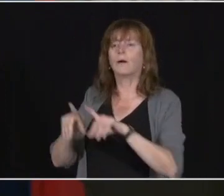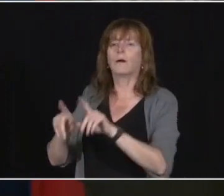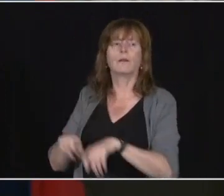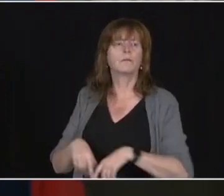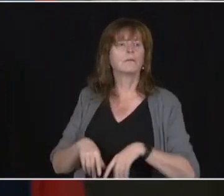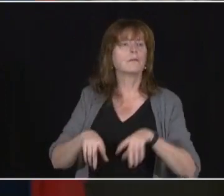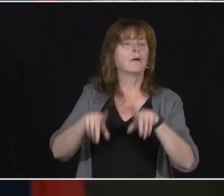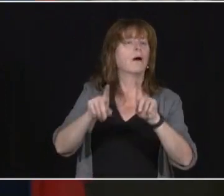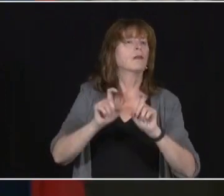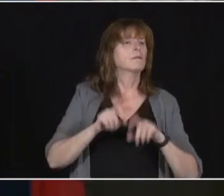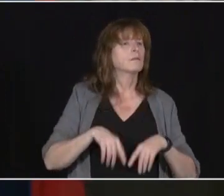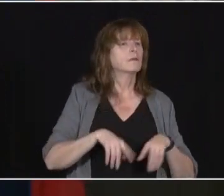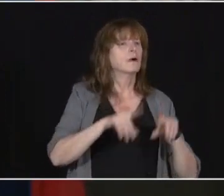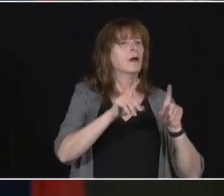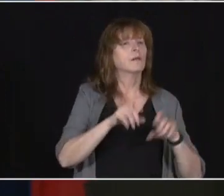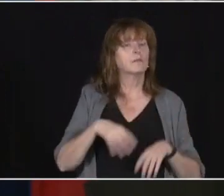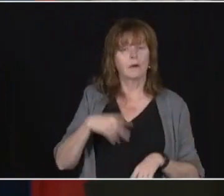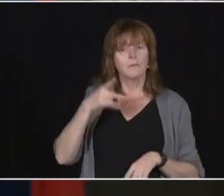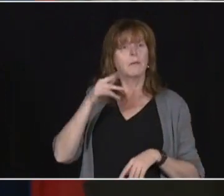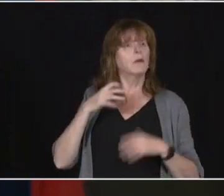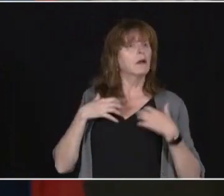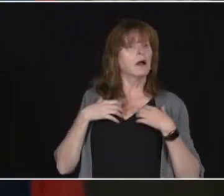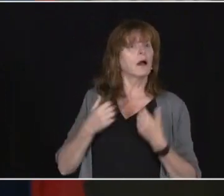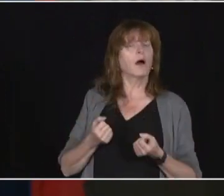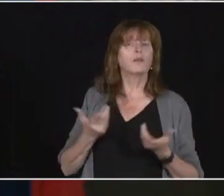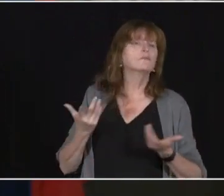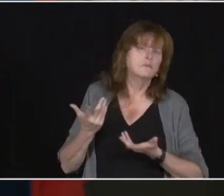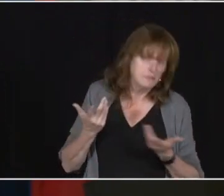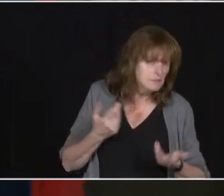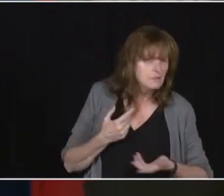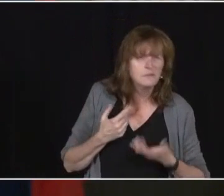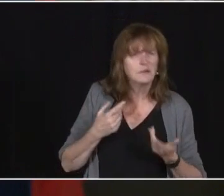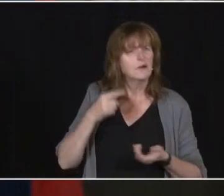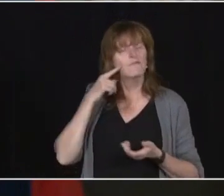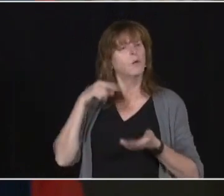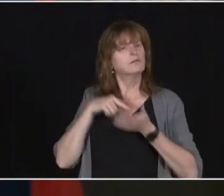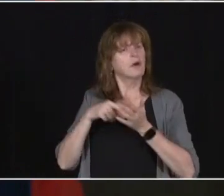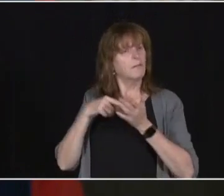with a spotcheck type model where the paramedics go out, they set up in a public place and they